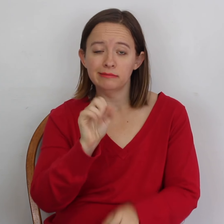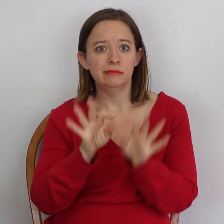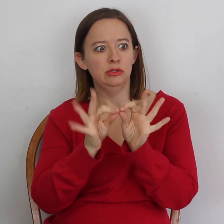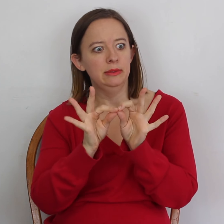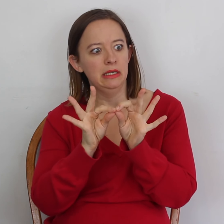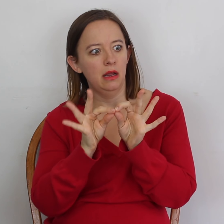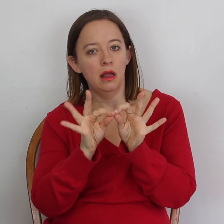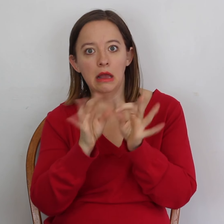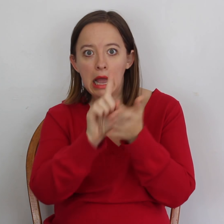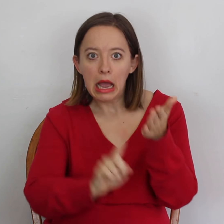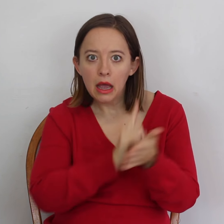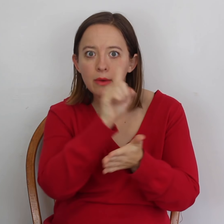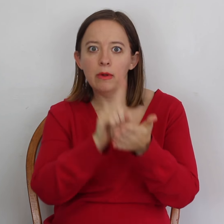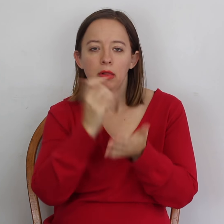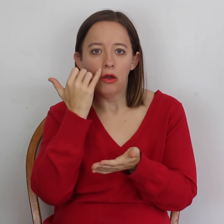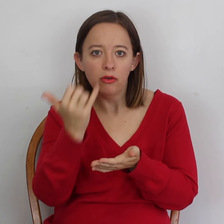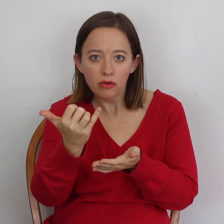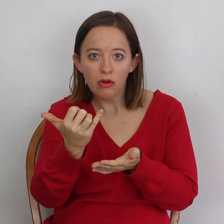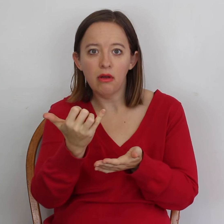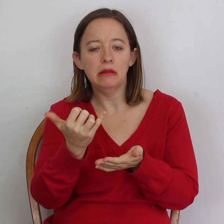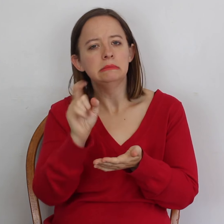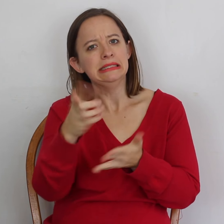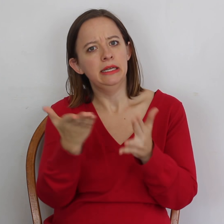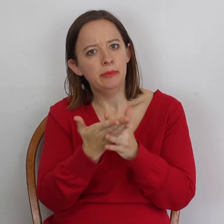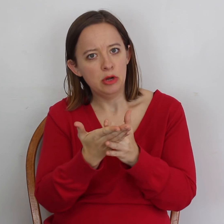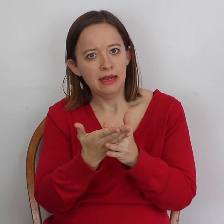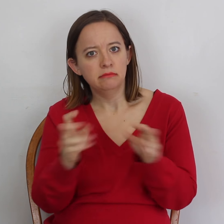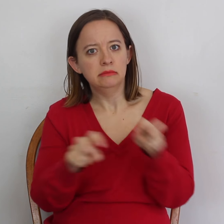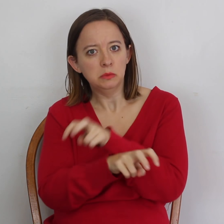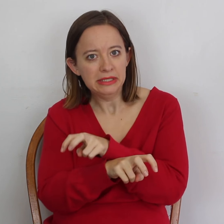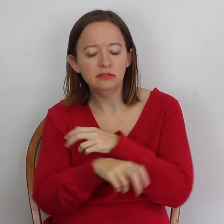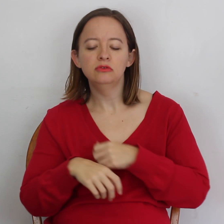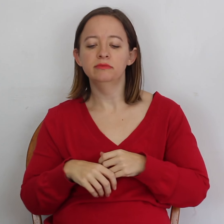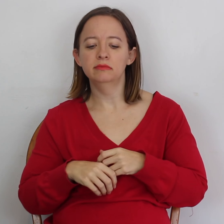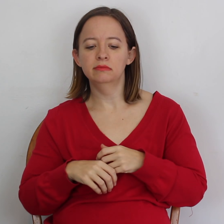Say "No, I need to take a break." Say sorry we're gonna have to hold everything cause I need to take a break.